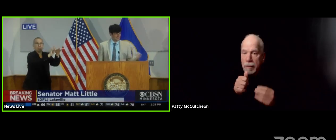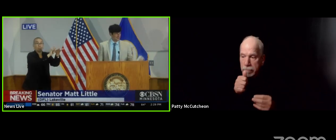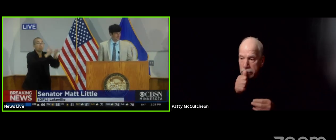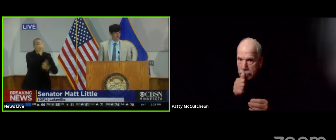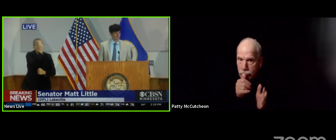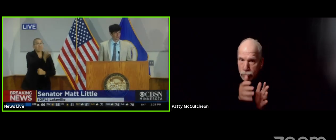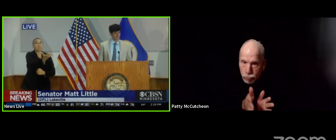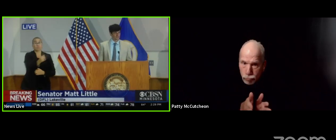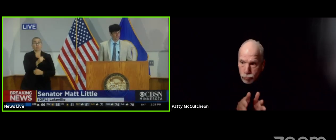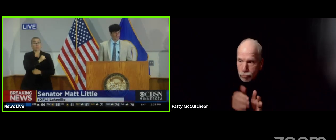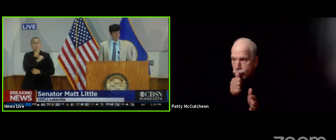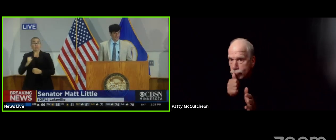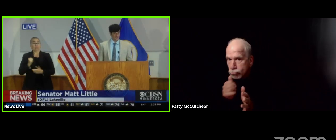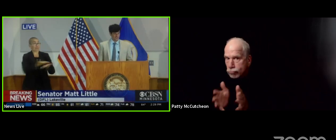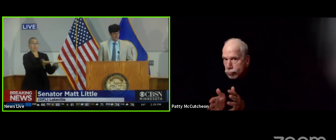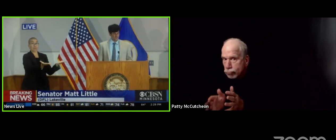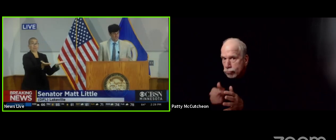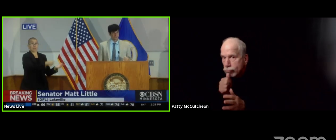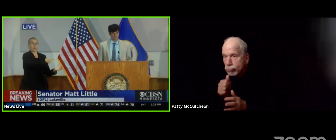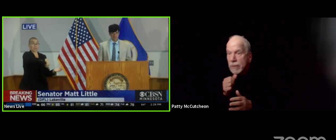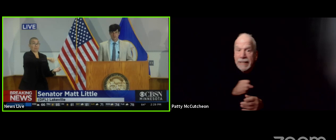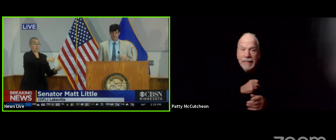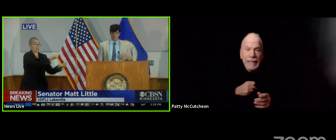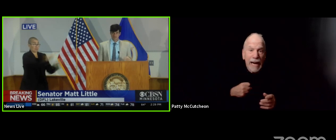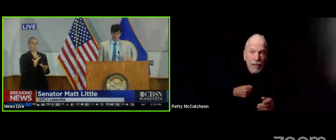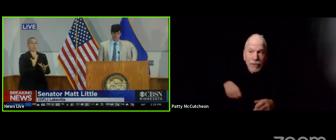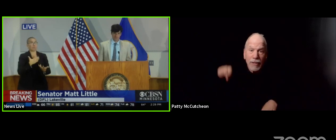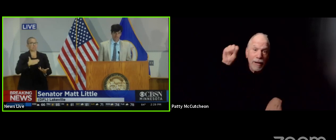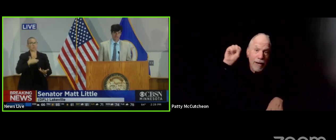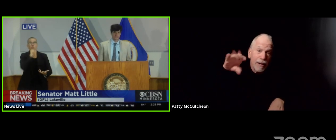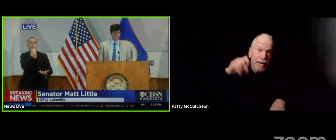HOC WORKING GROUPS THAT WE SHOULD DO THIS VERSION BECAUSE AT